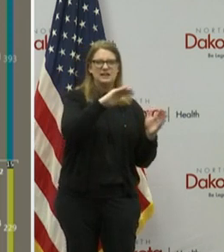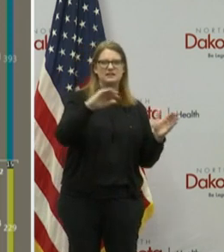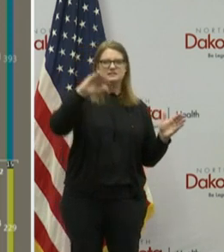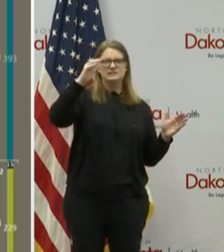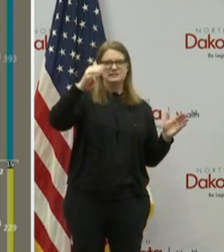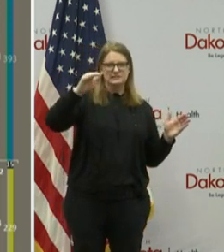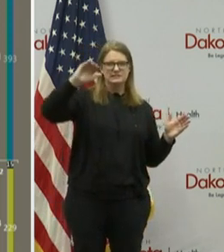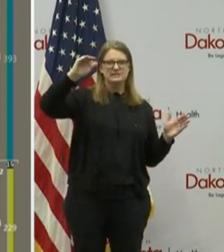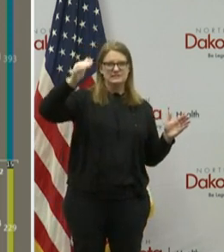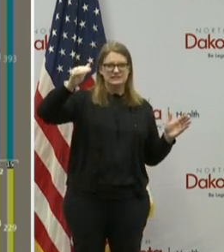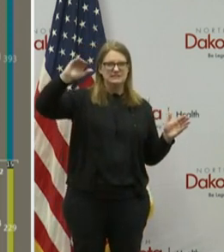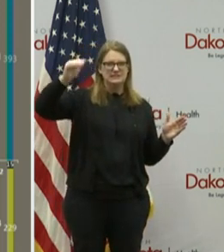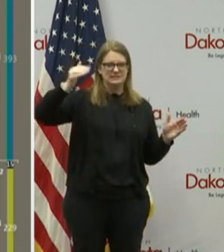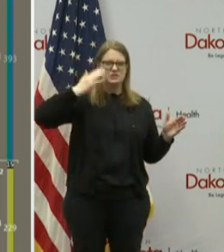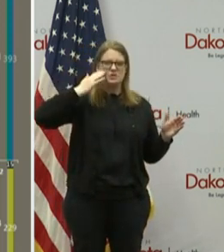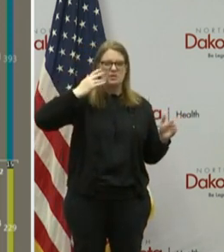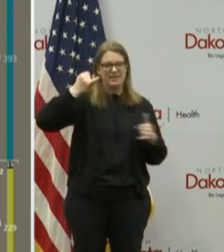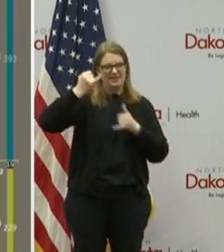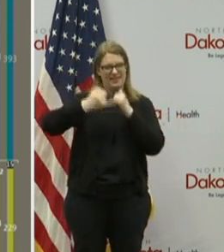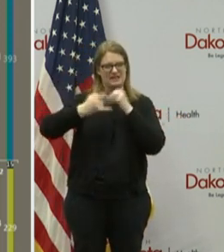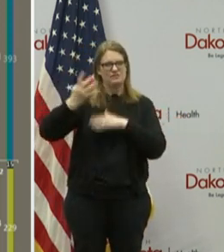CAN SEE WE HAVE BEEN BOUNCING